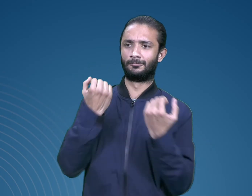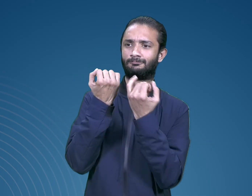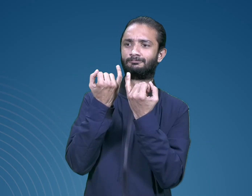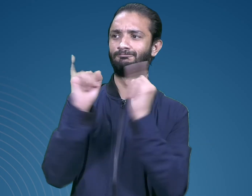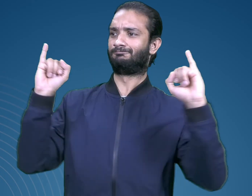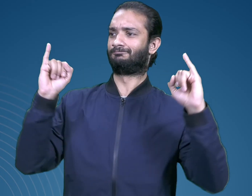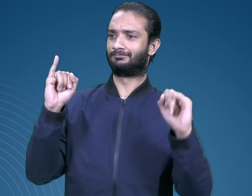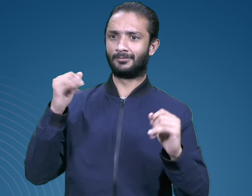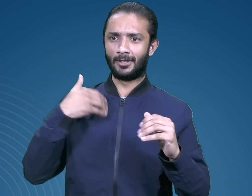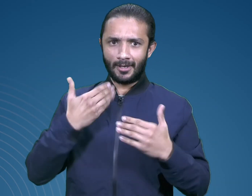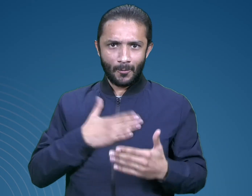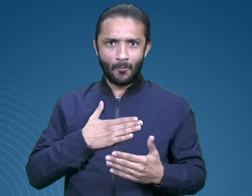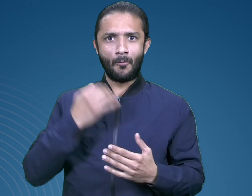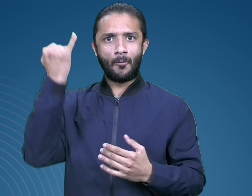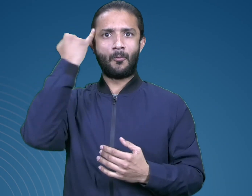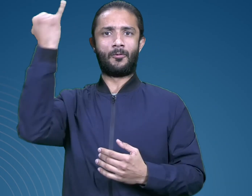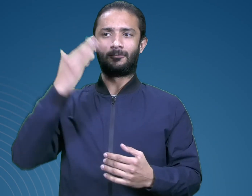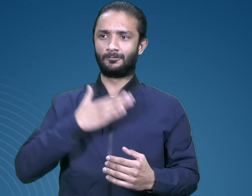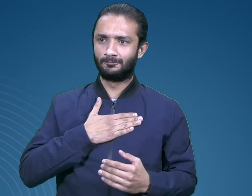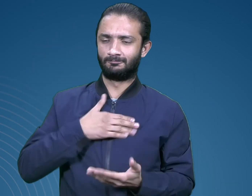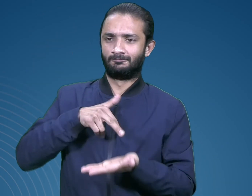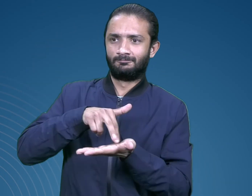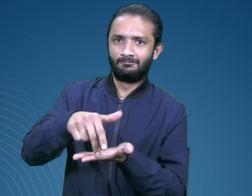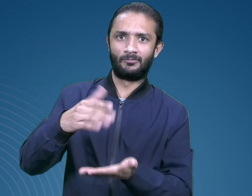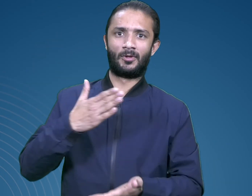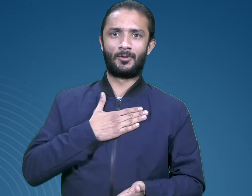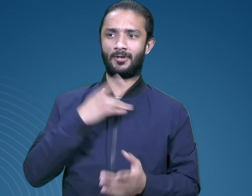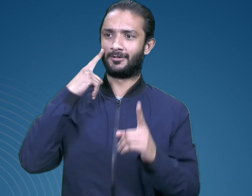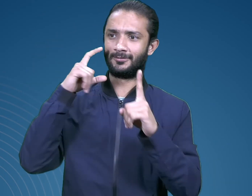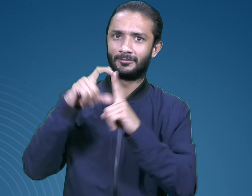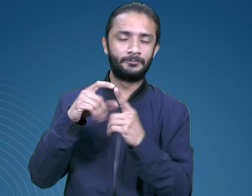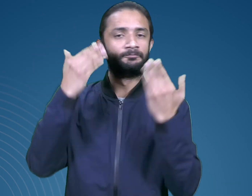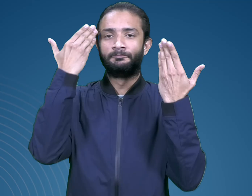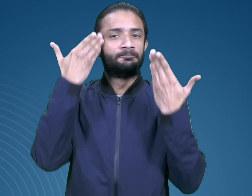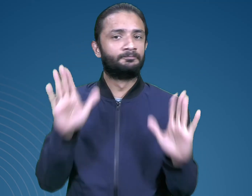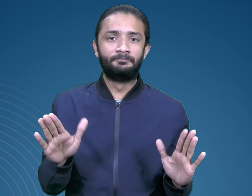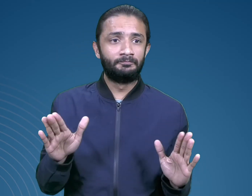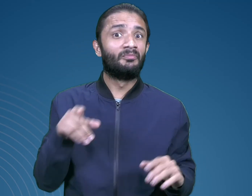Thereby making it difficult for them to independently do any work successfully.